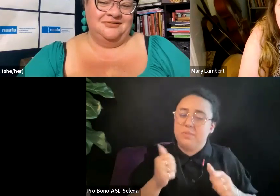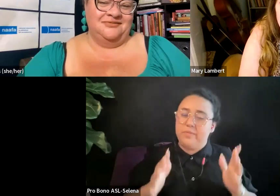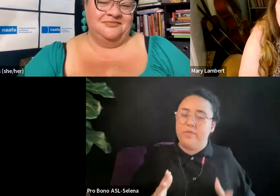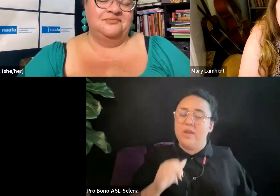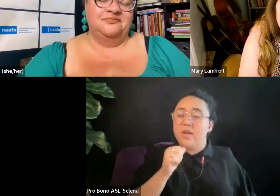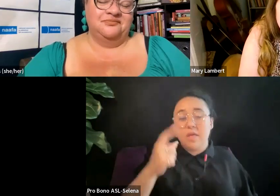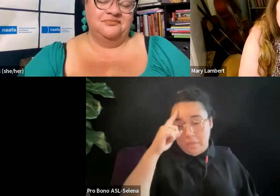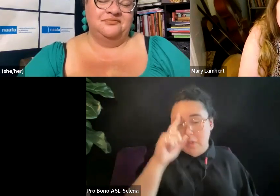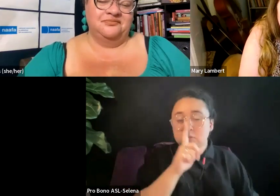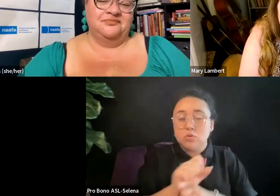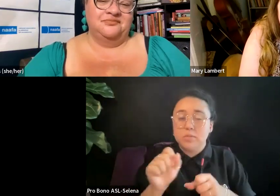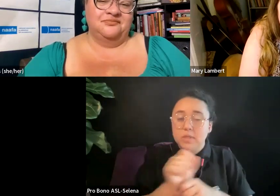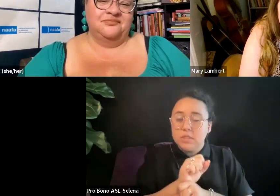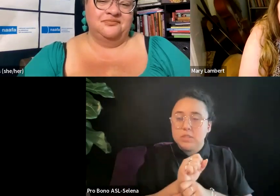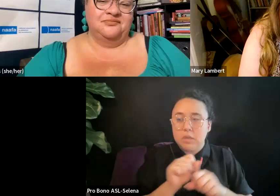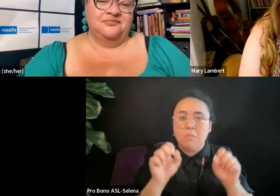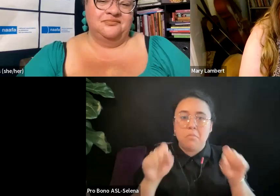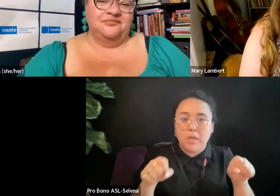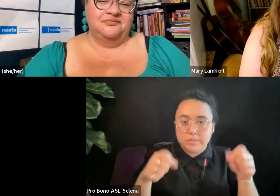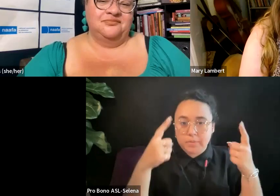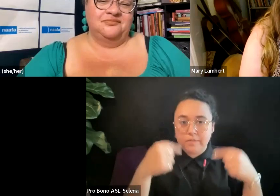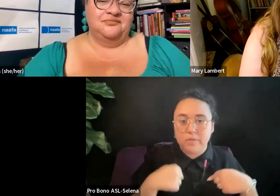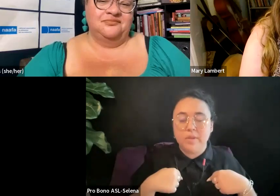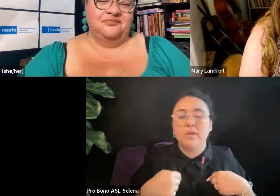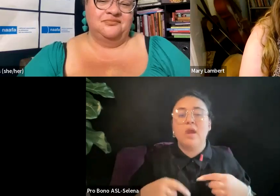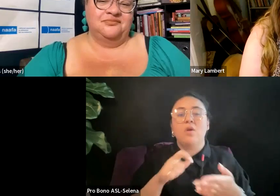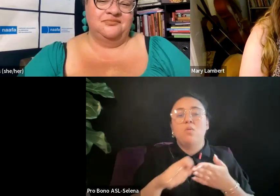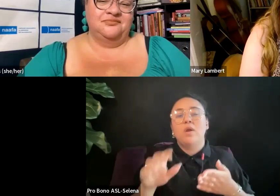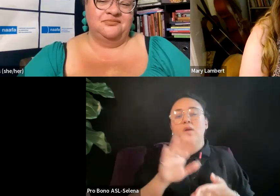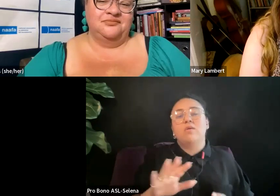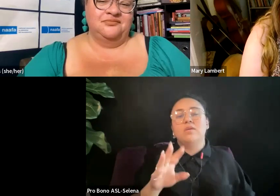I remember I had written about six songs when I was like 12,